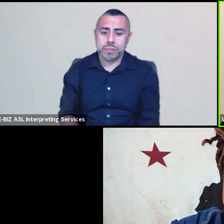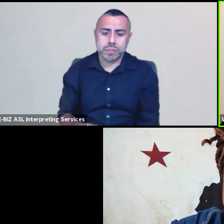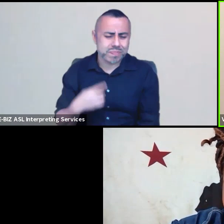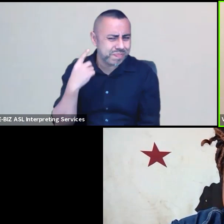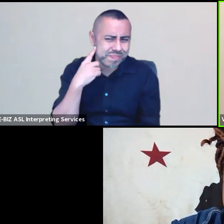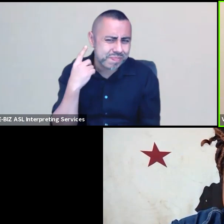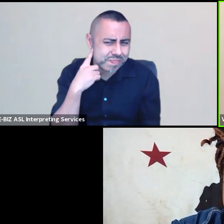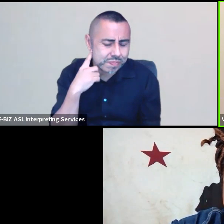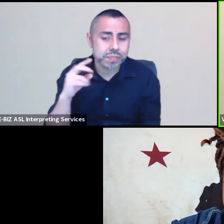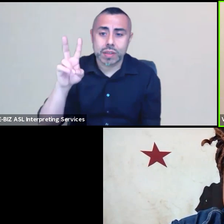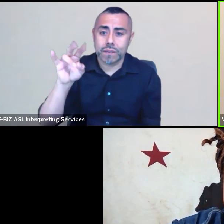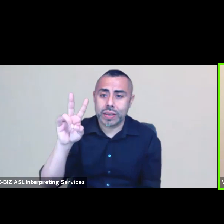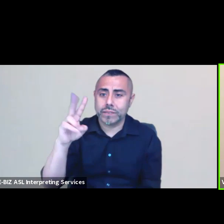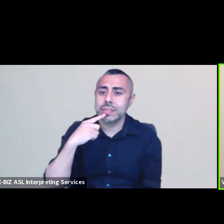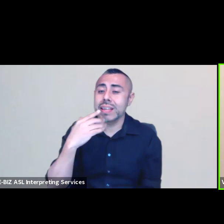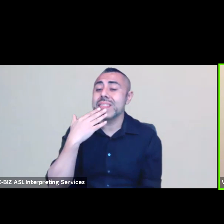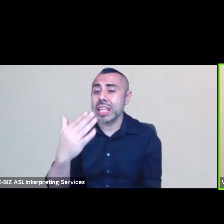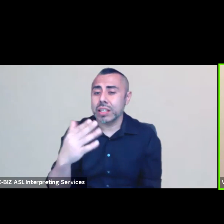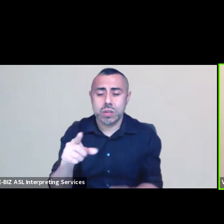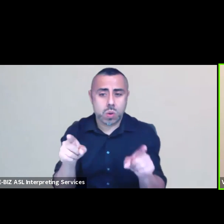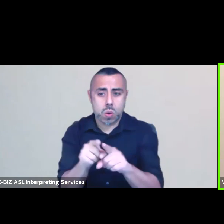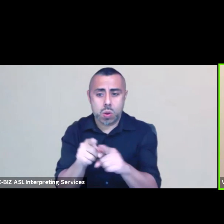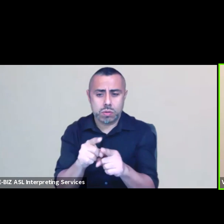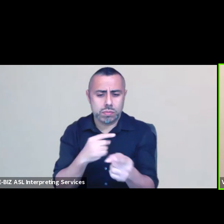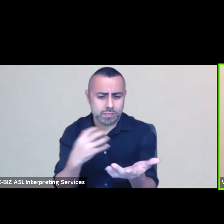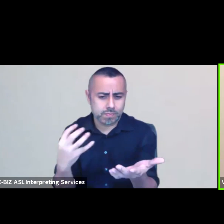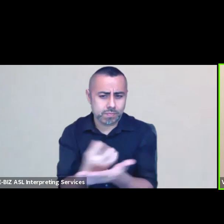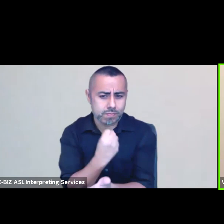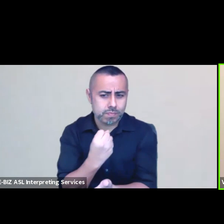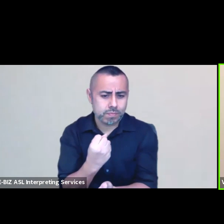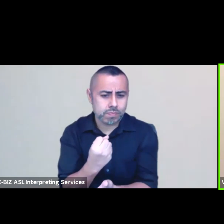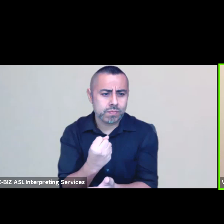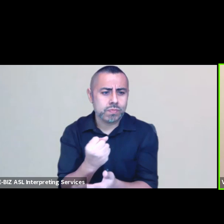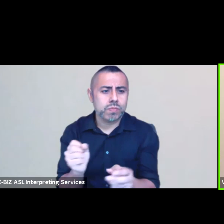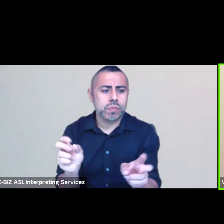I also wanted, we wanted to just quote,